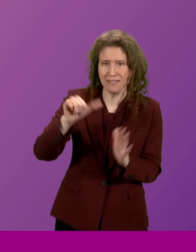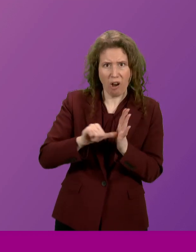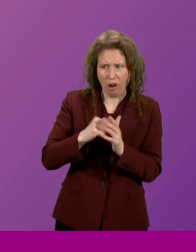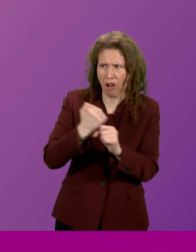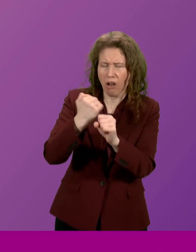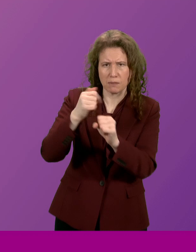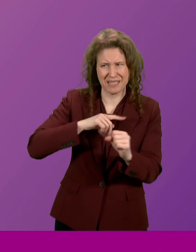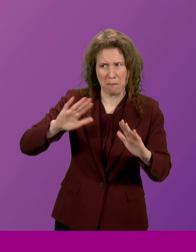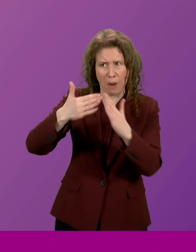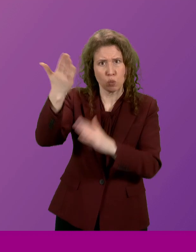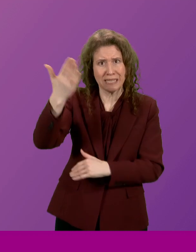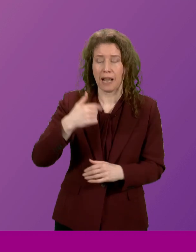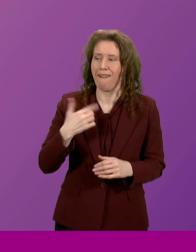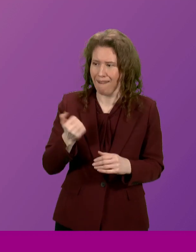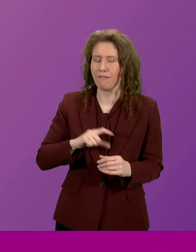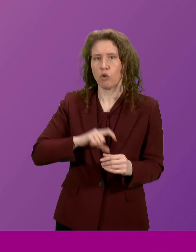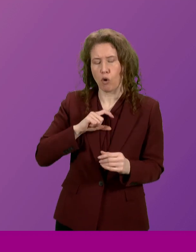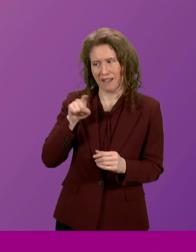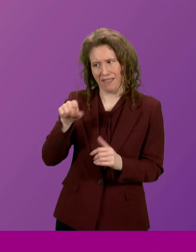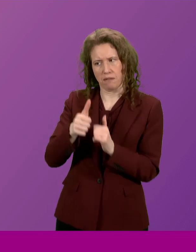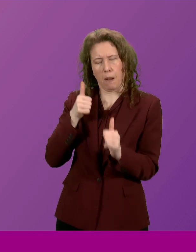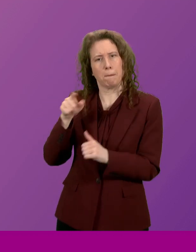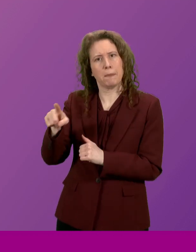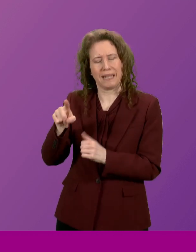I have the utmost confidence in Highlands and Islands Enterprise. It is an excellent